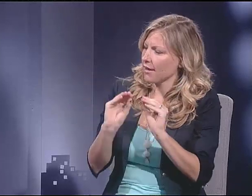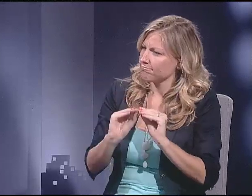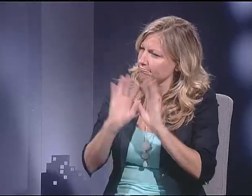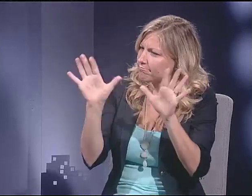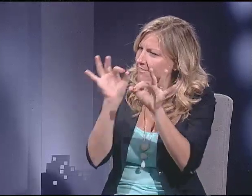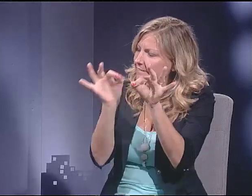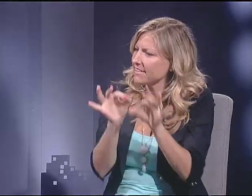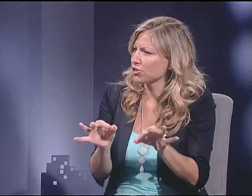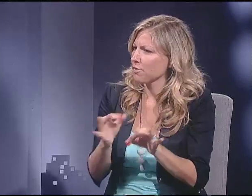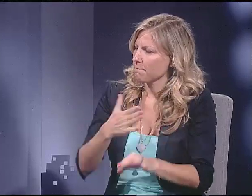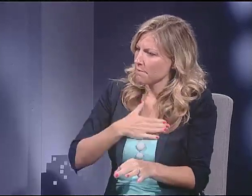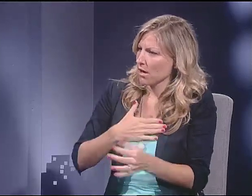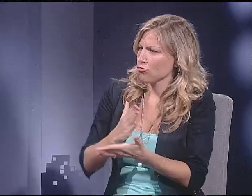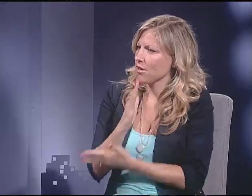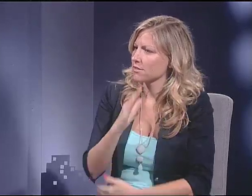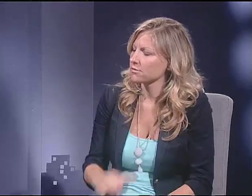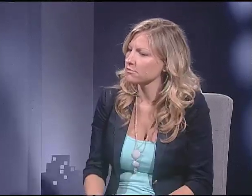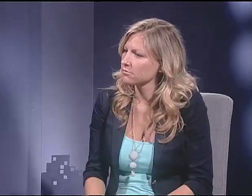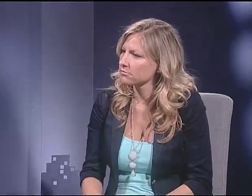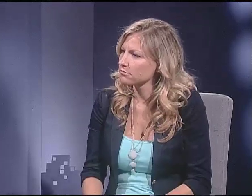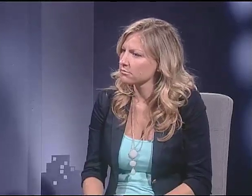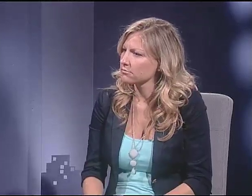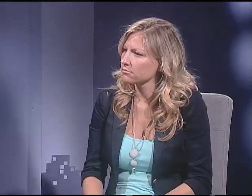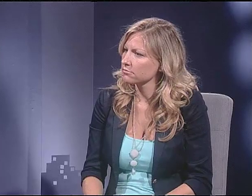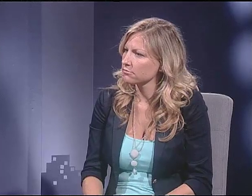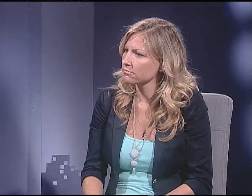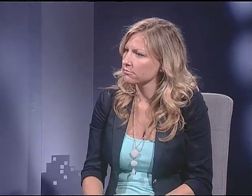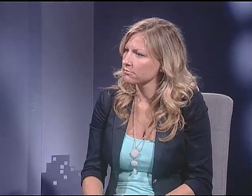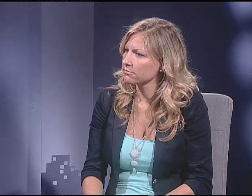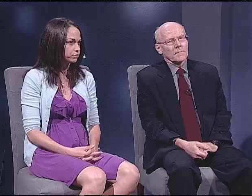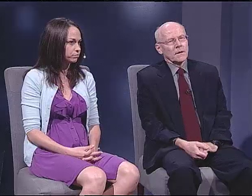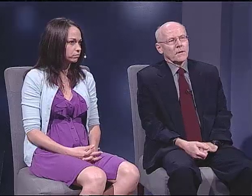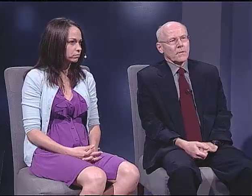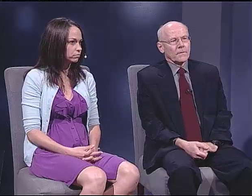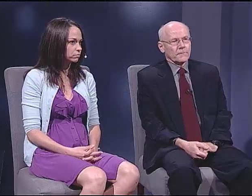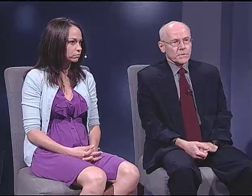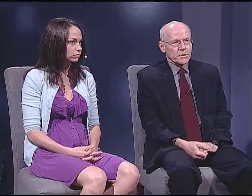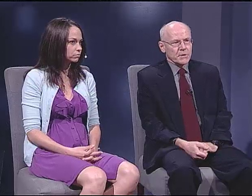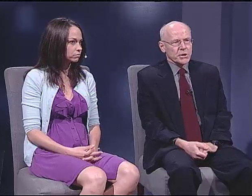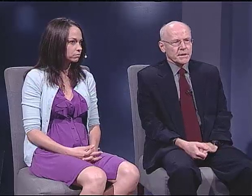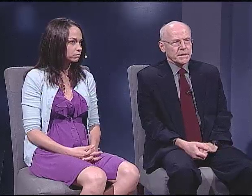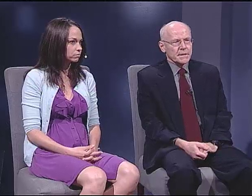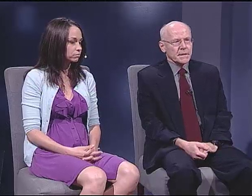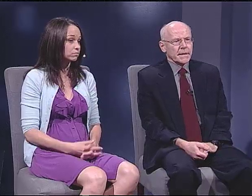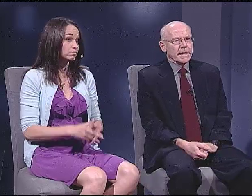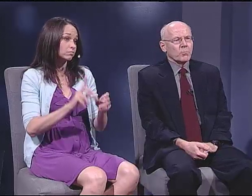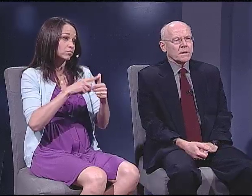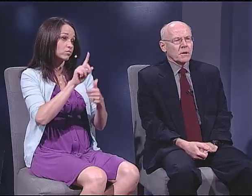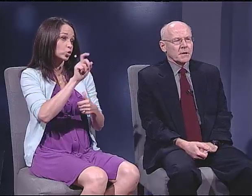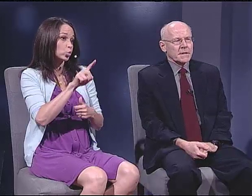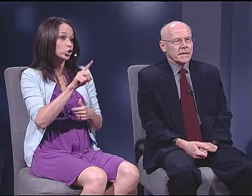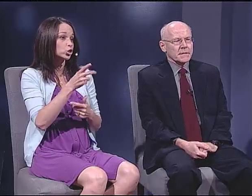How do I find that information? I want a very clear description of my rights. Professor Gregg: The first question is in what context?